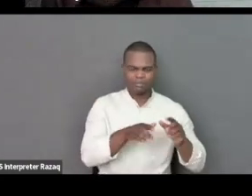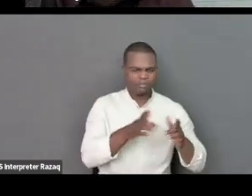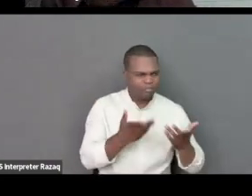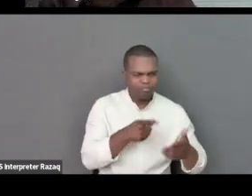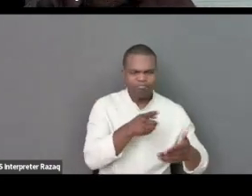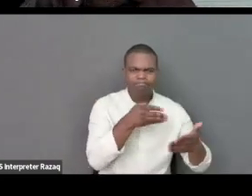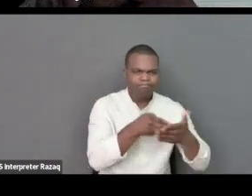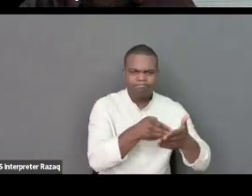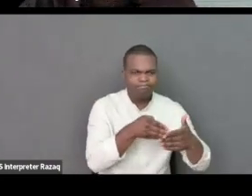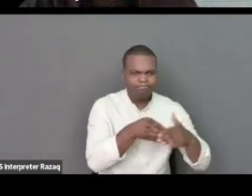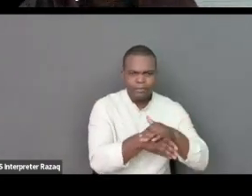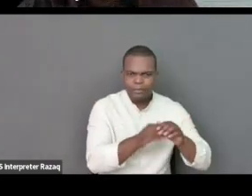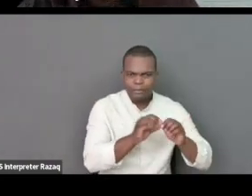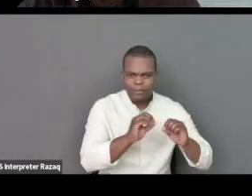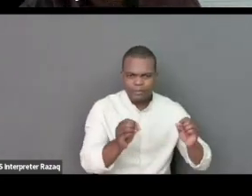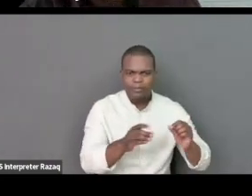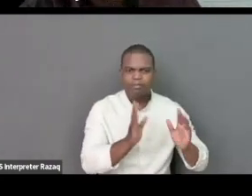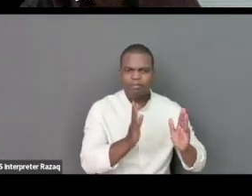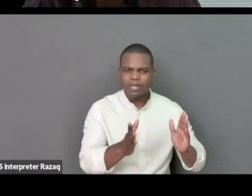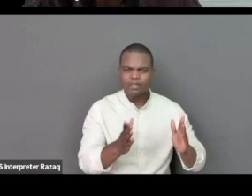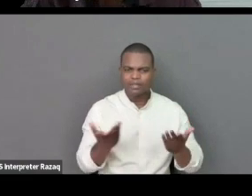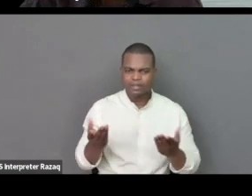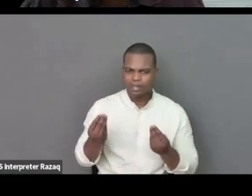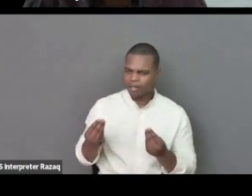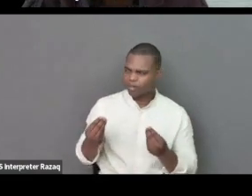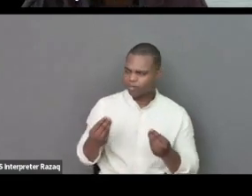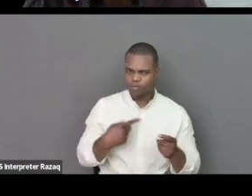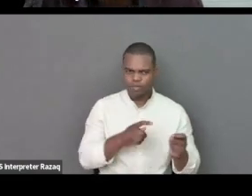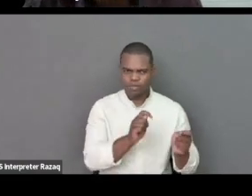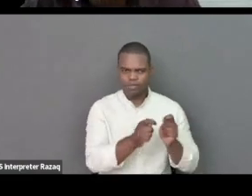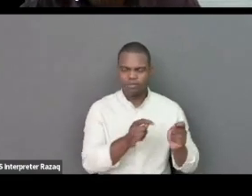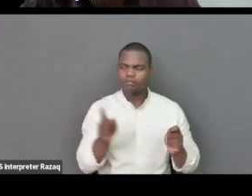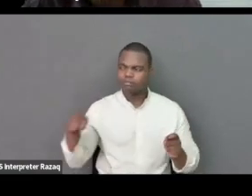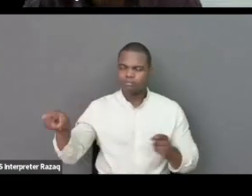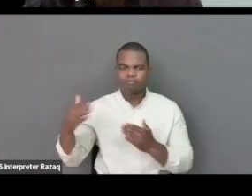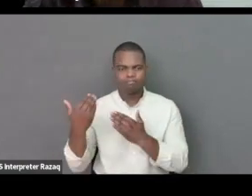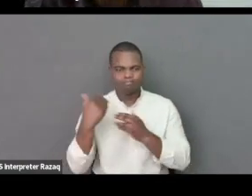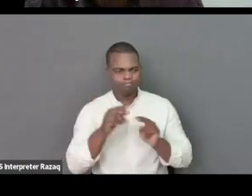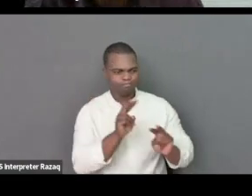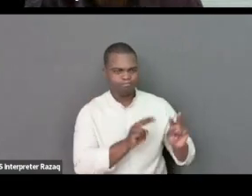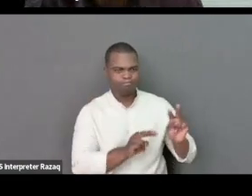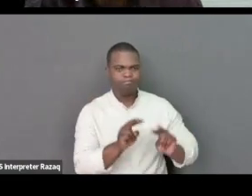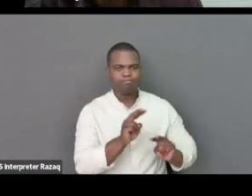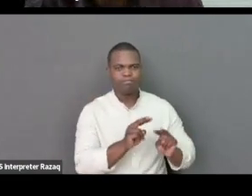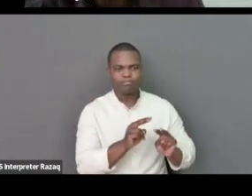Now, that possibility is a bit stronger than in general, because usually, you have a possibility to